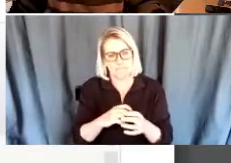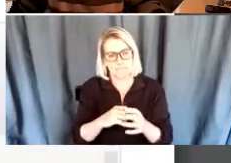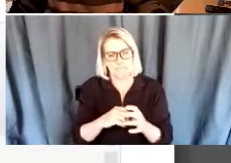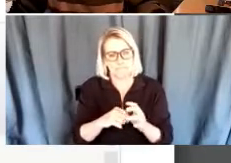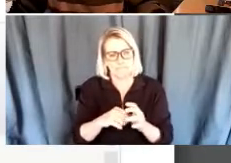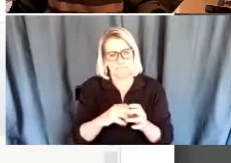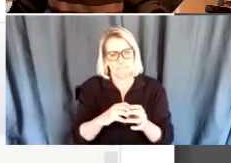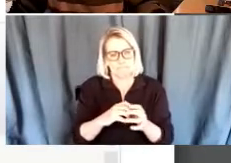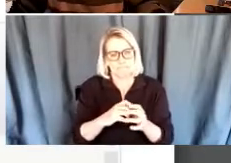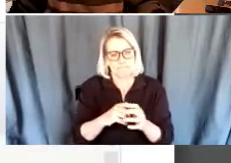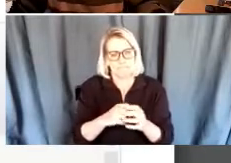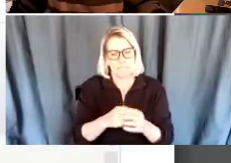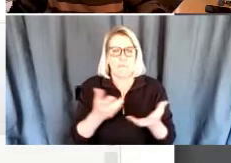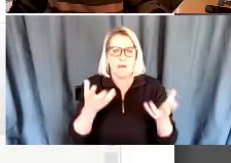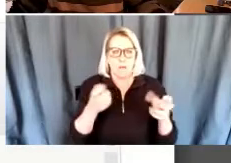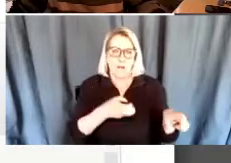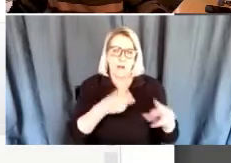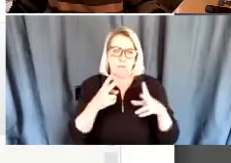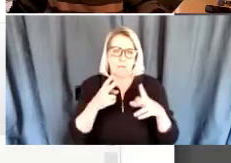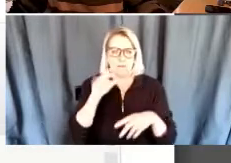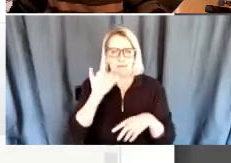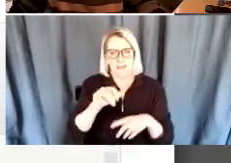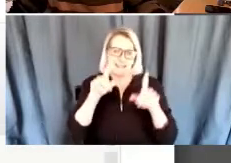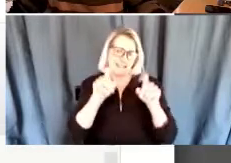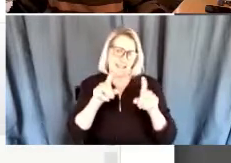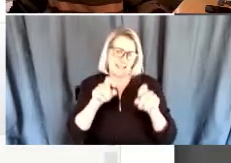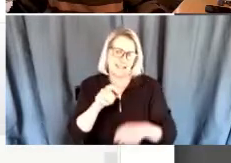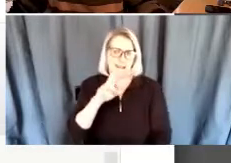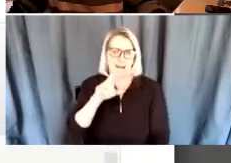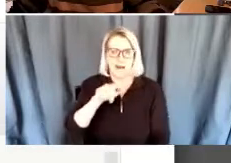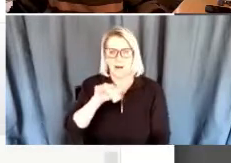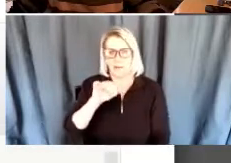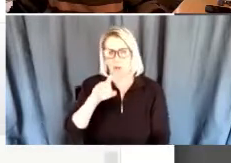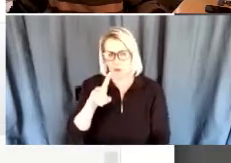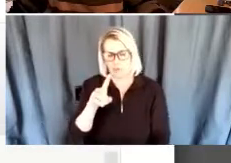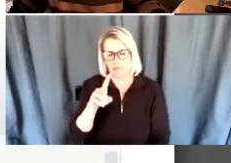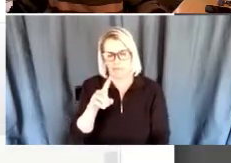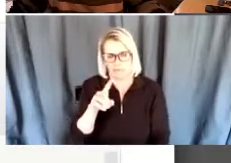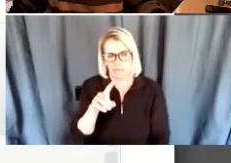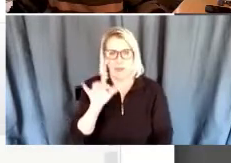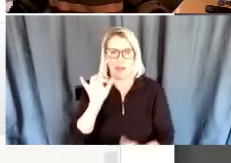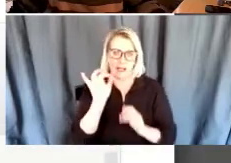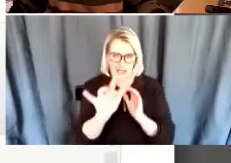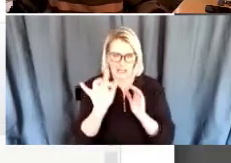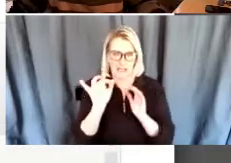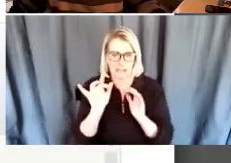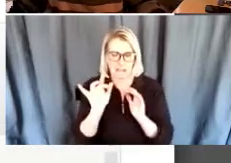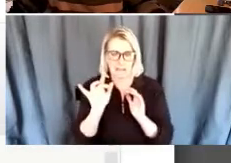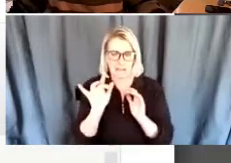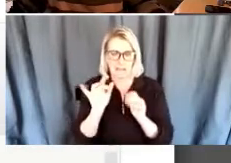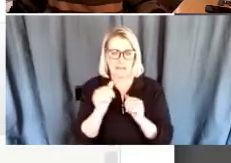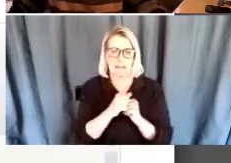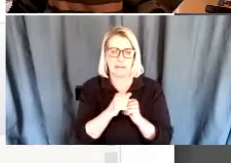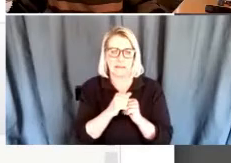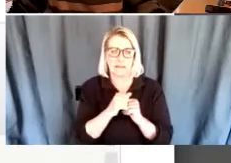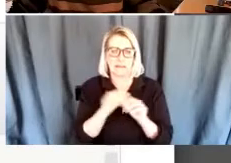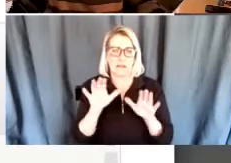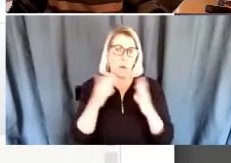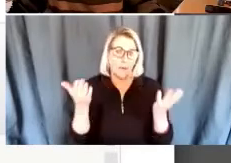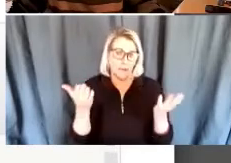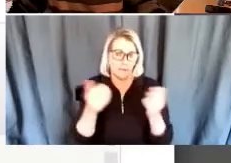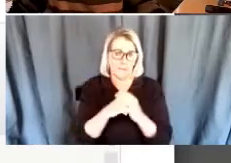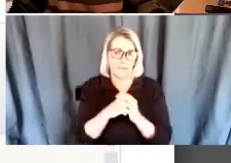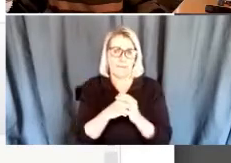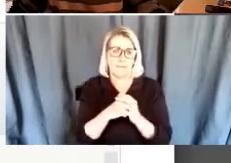want to upload this "test upload" document. I liked that and click open. It is added there,